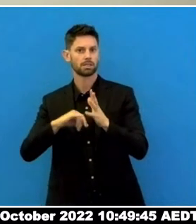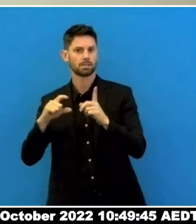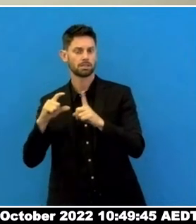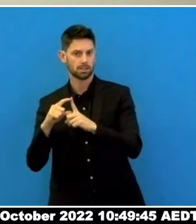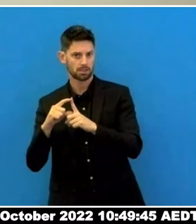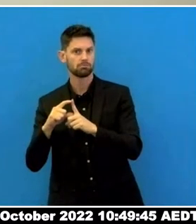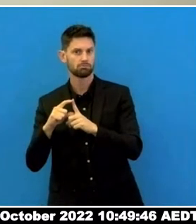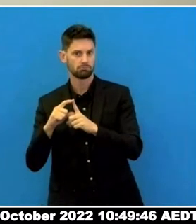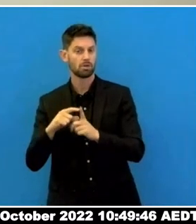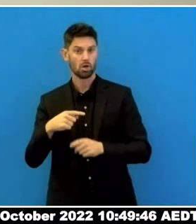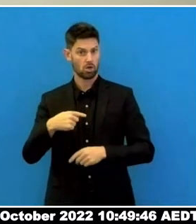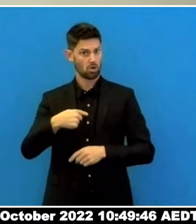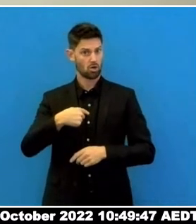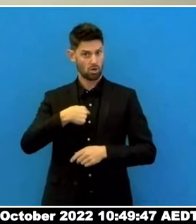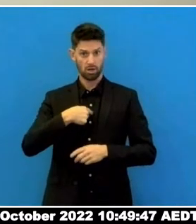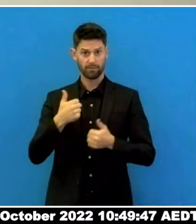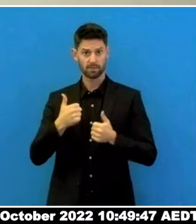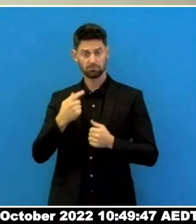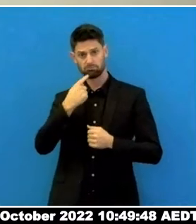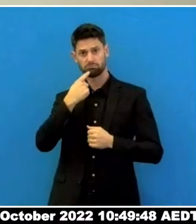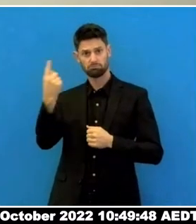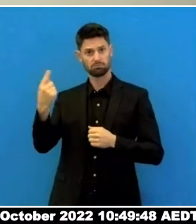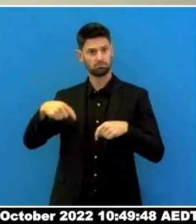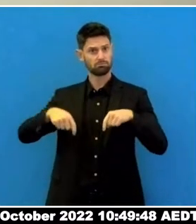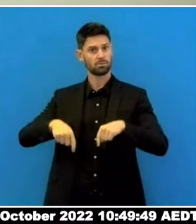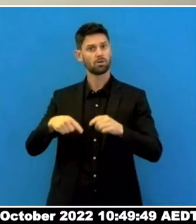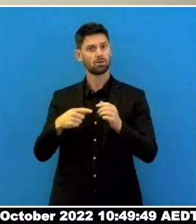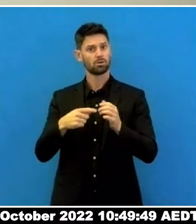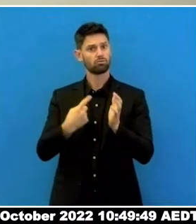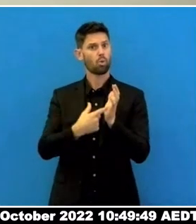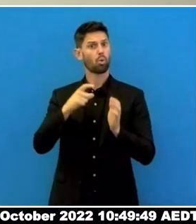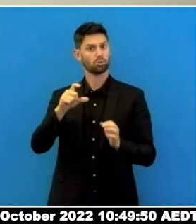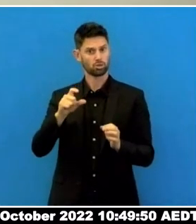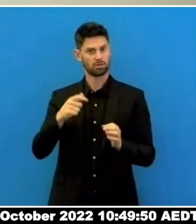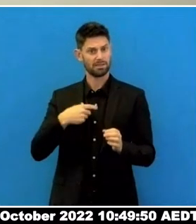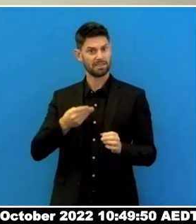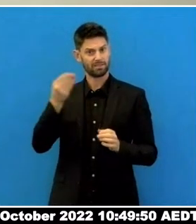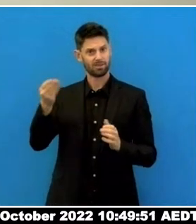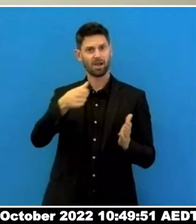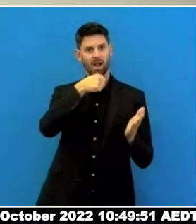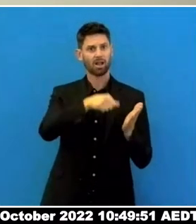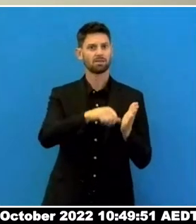and I have provided to the Royal Commission a letter from my doctor outlining my disability and physical